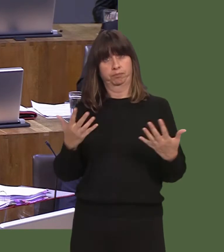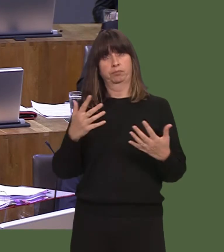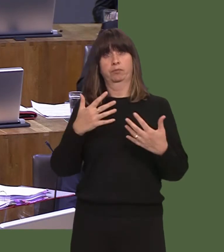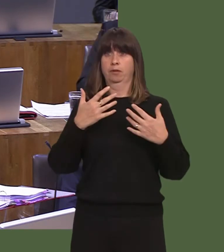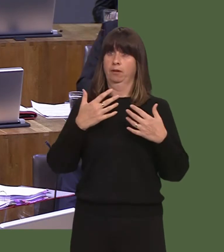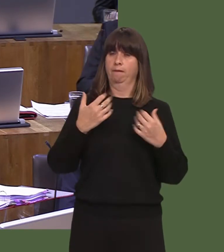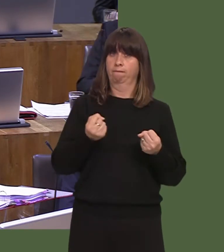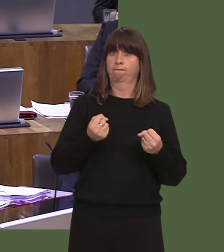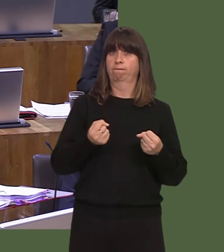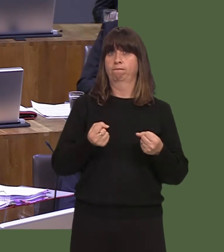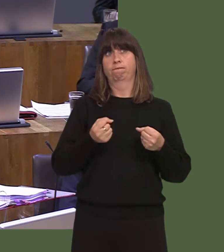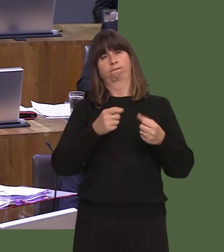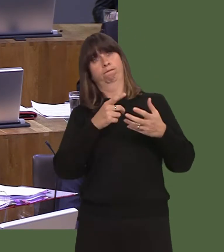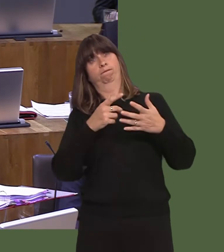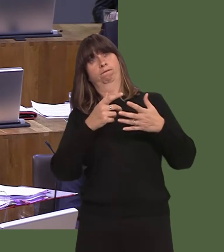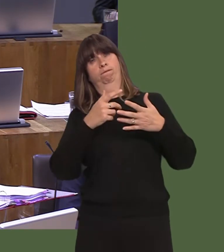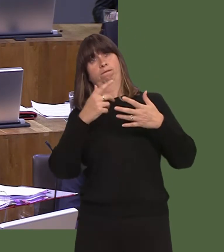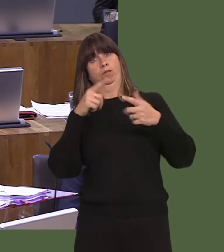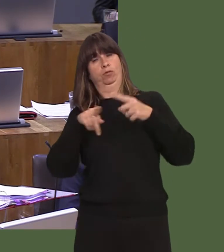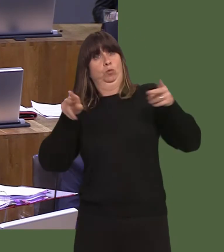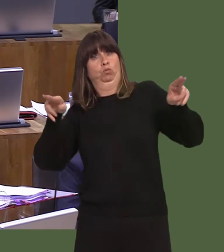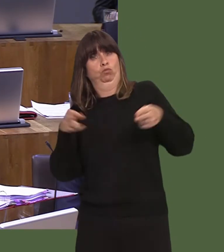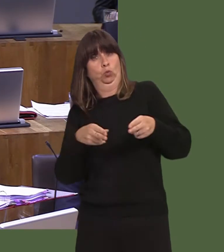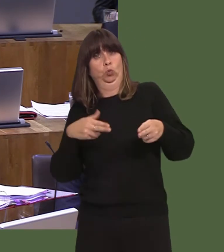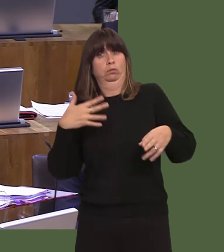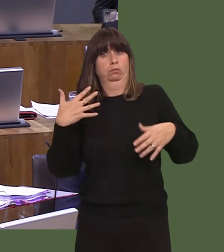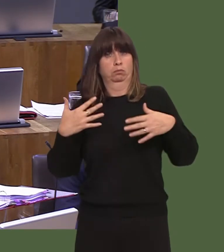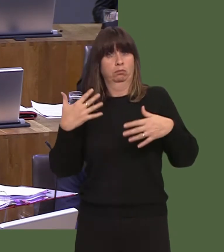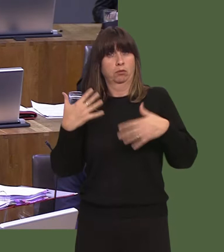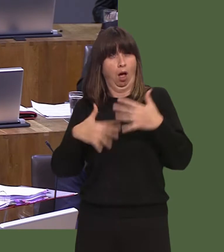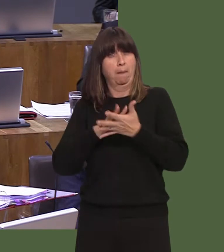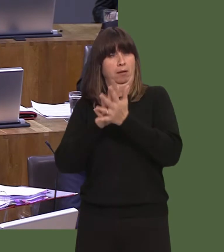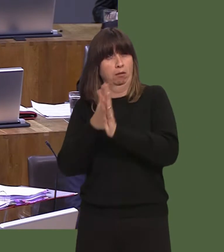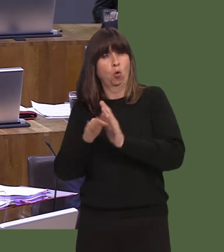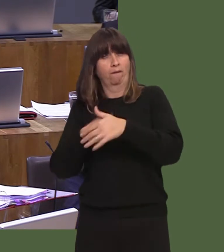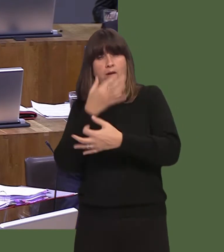and that guides what we are doing in terms of reducing the harm associated with substance misuse.